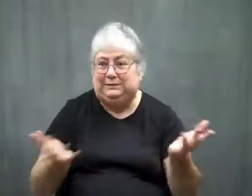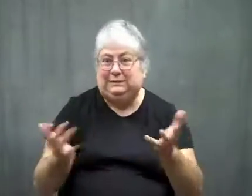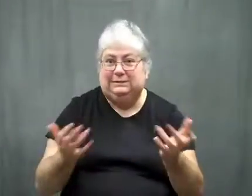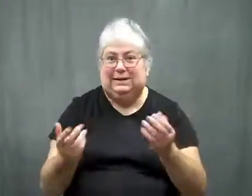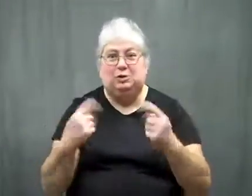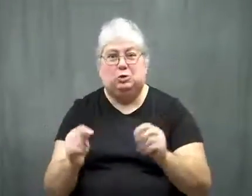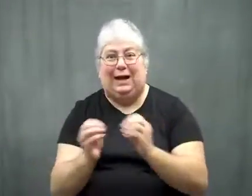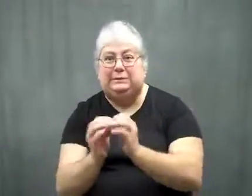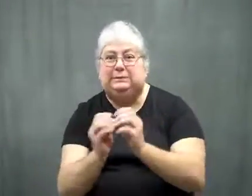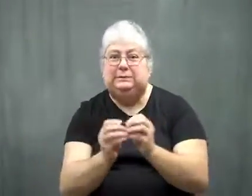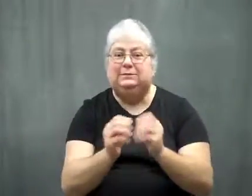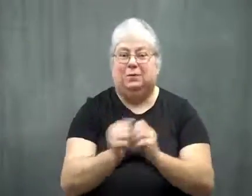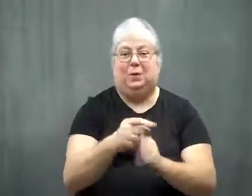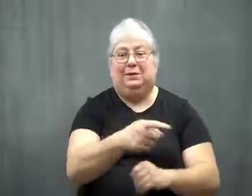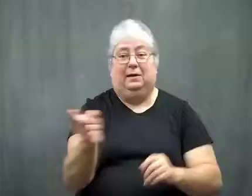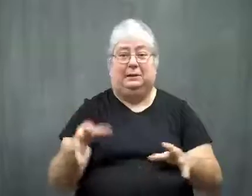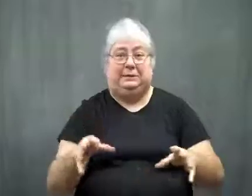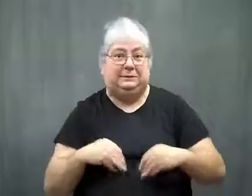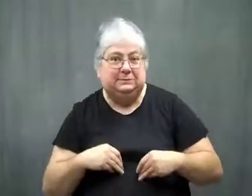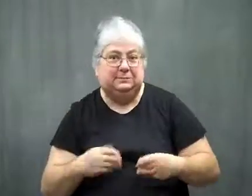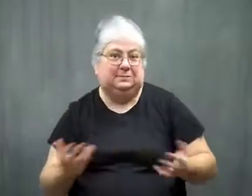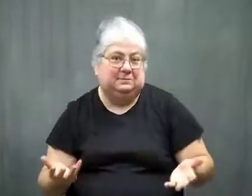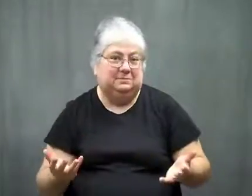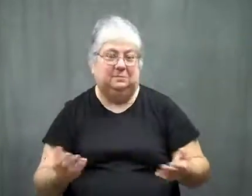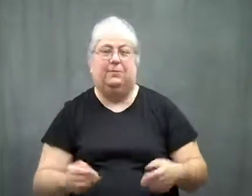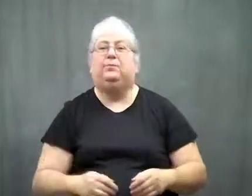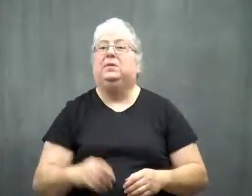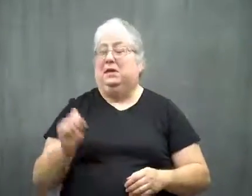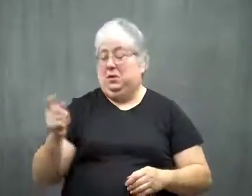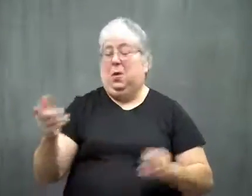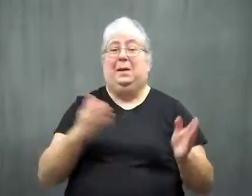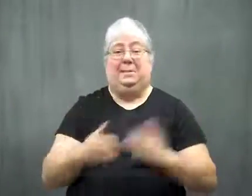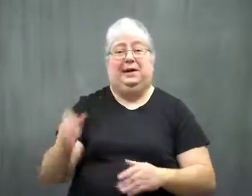He wants to try to persuade them to accept this.